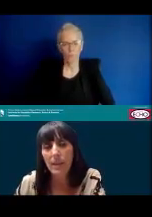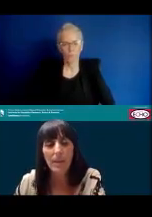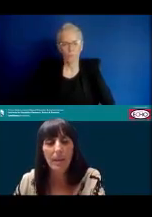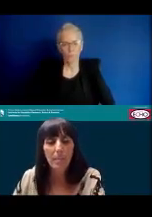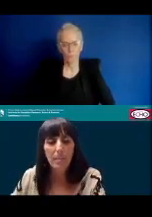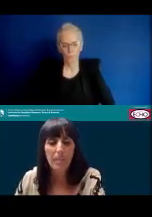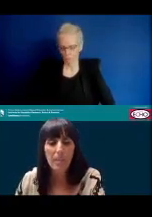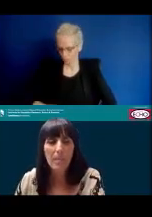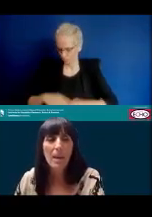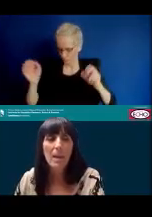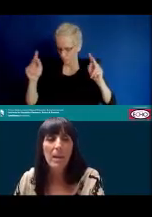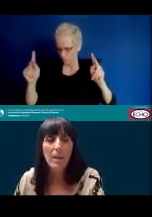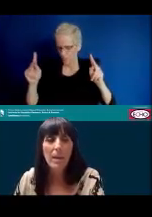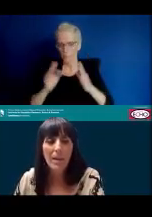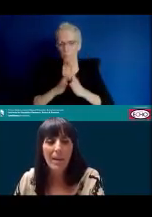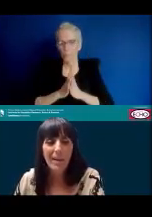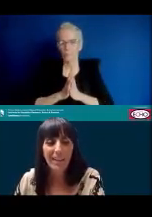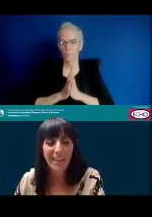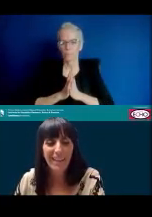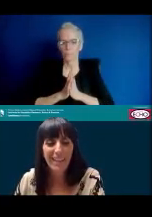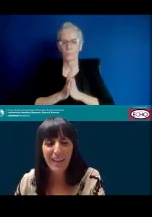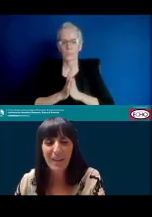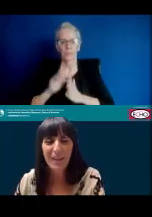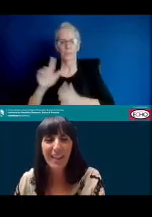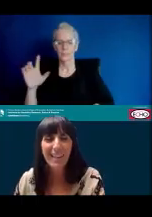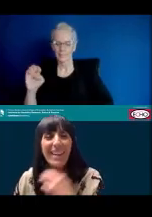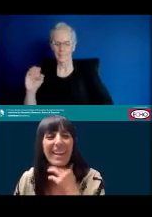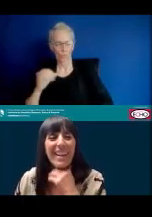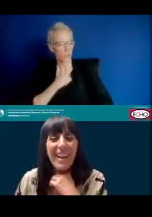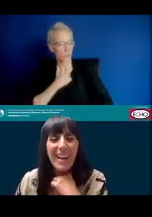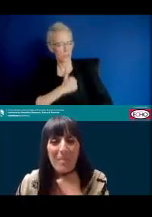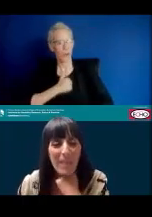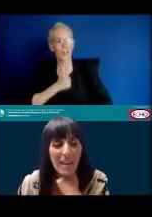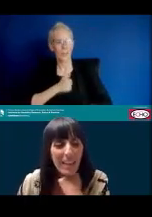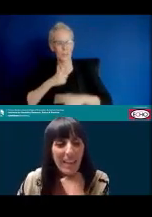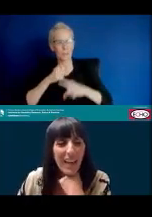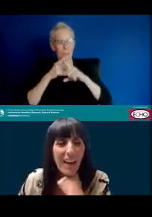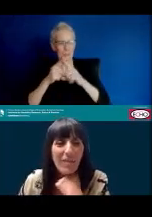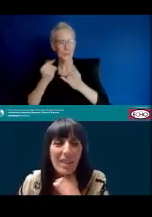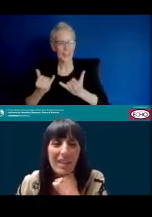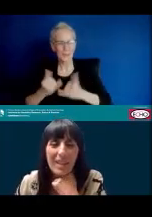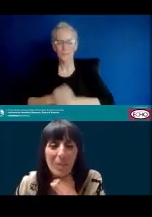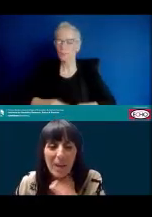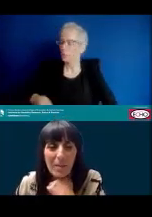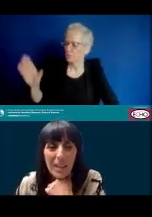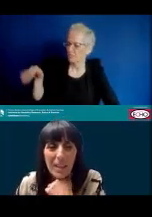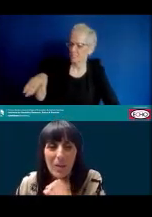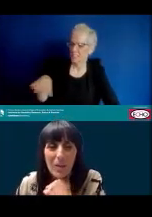Leo Vasquez: Okay, you're good now. Janel Preston: Sorry, that's okay. Canvas is where we store